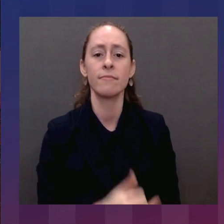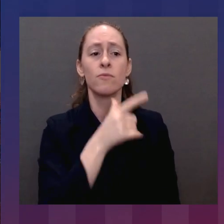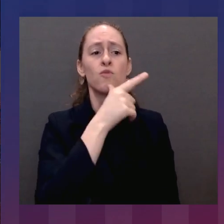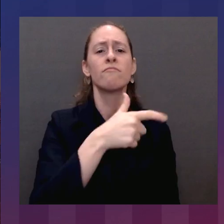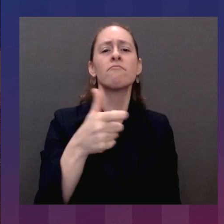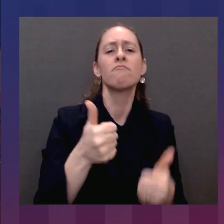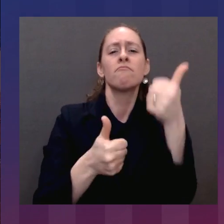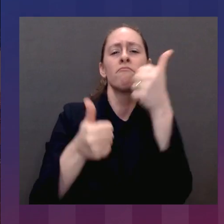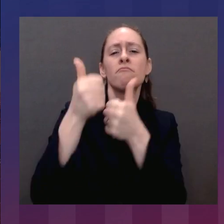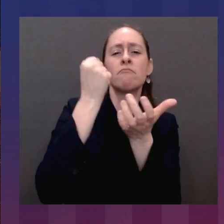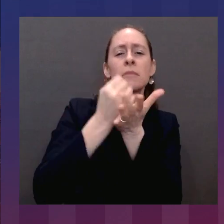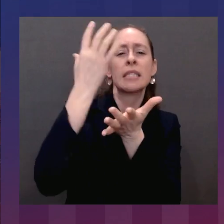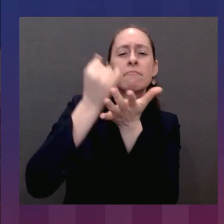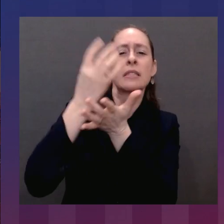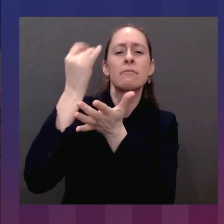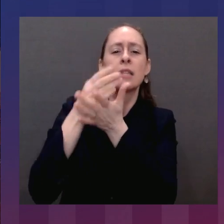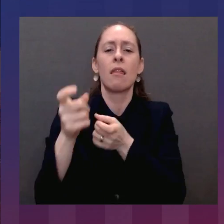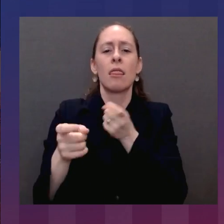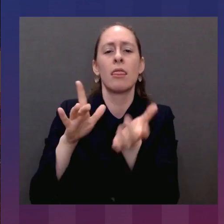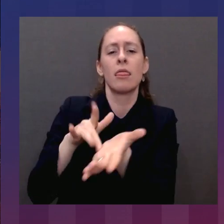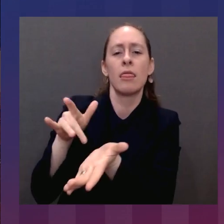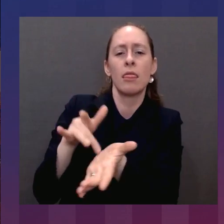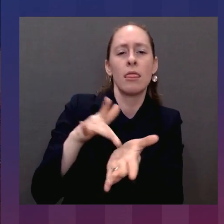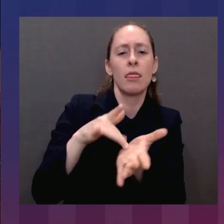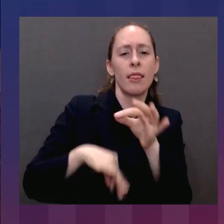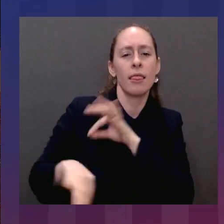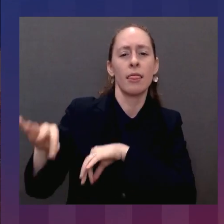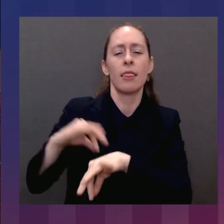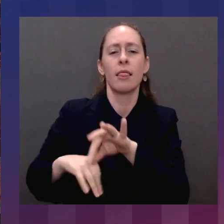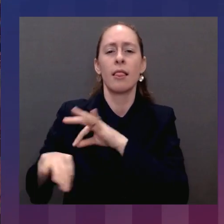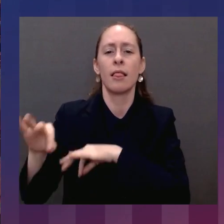The United States -- -- I mean it.